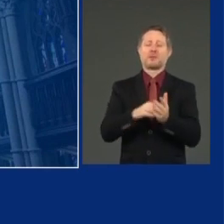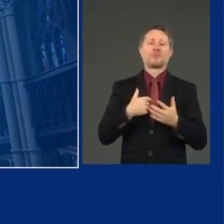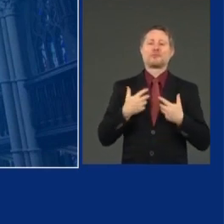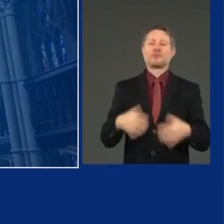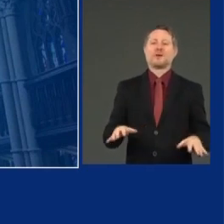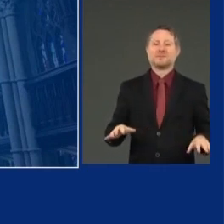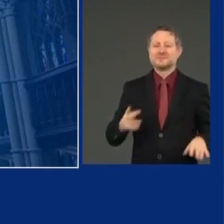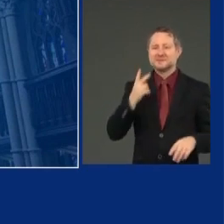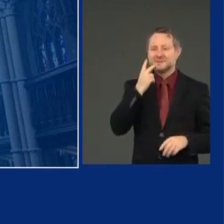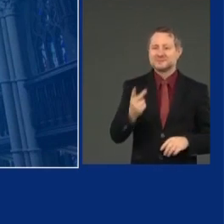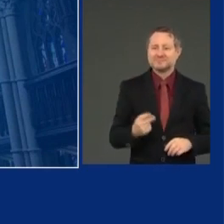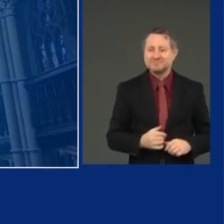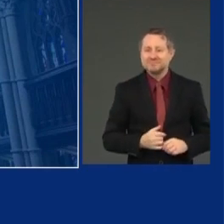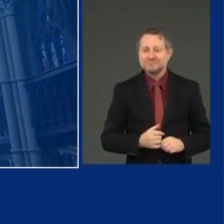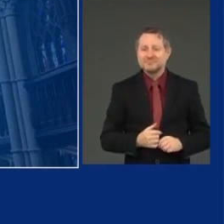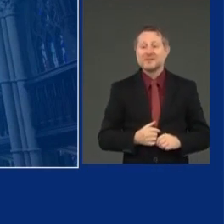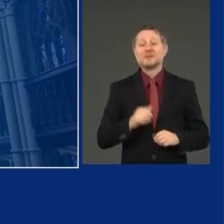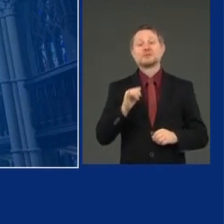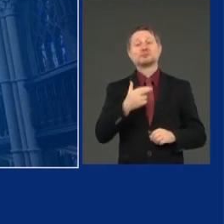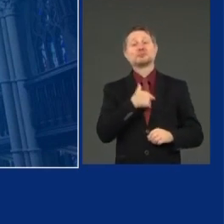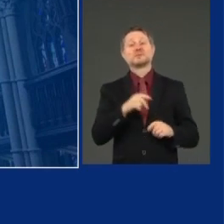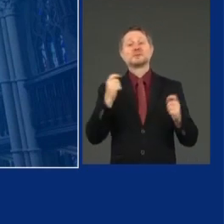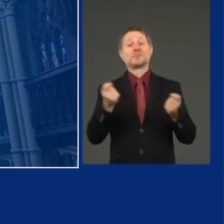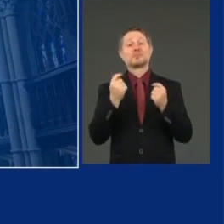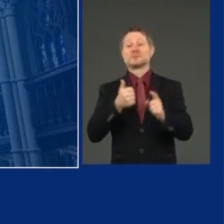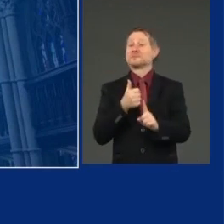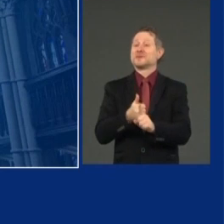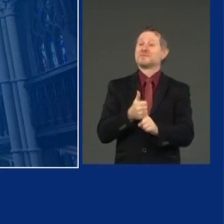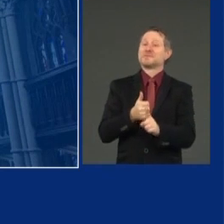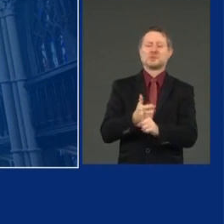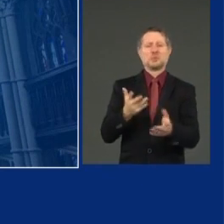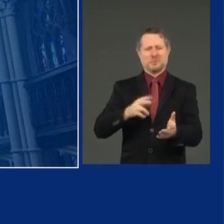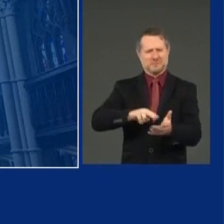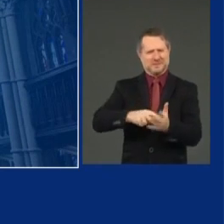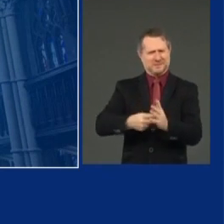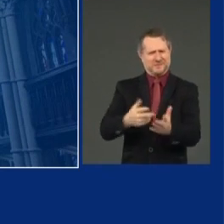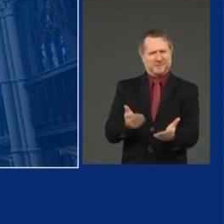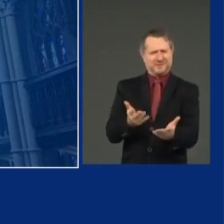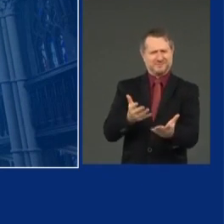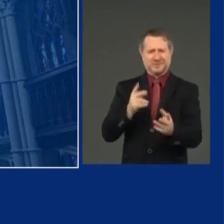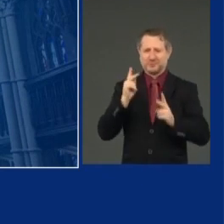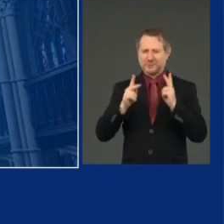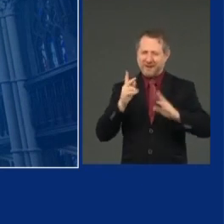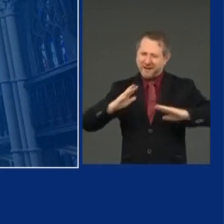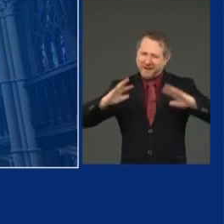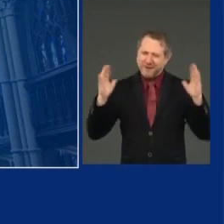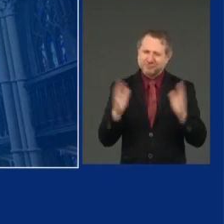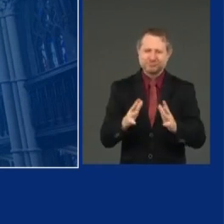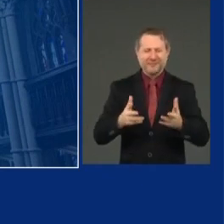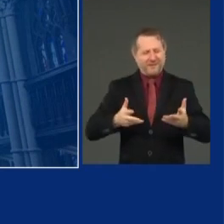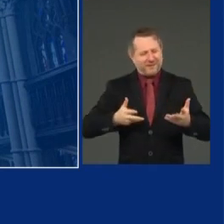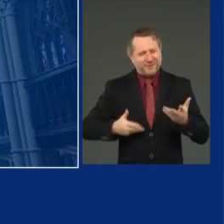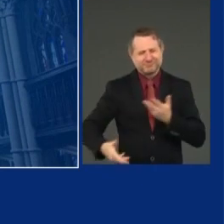THE LAST THING WE WANT TO DO